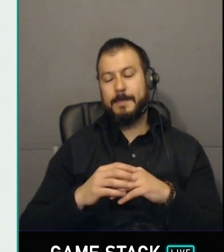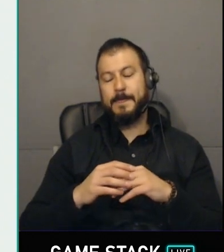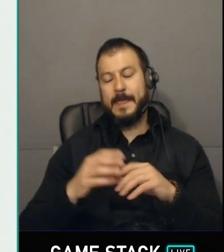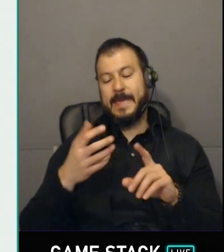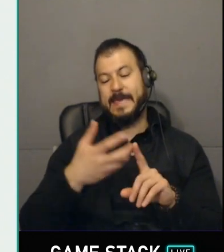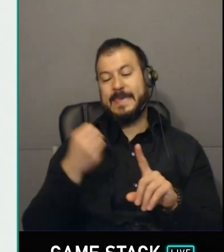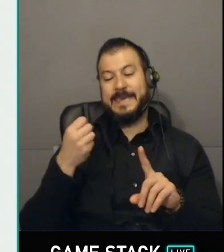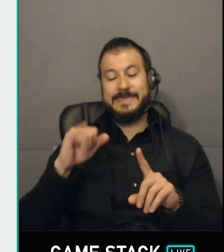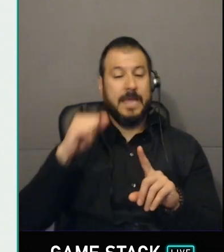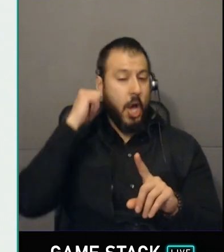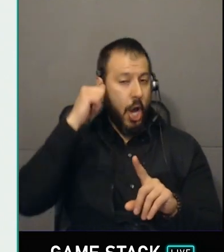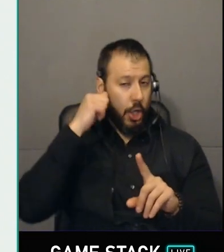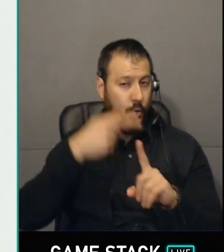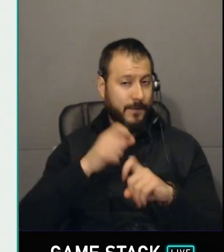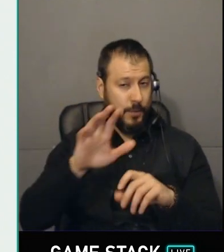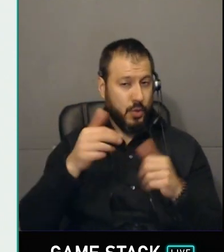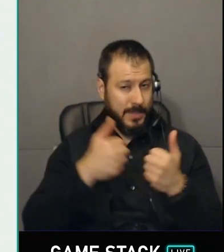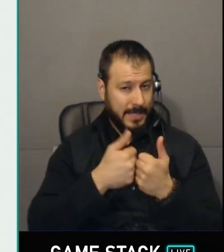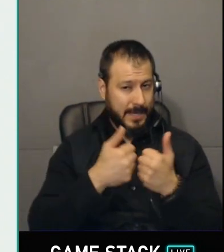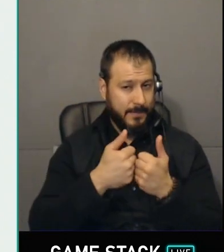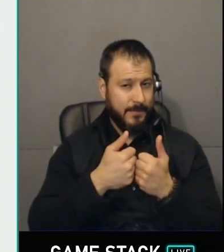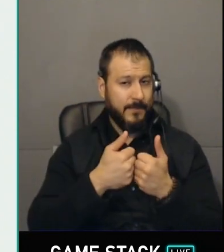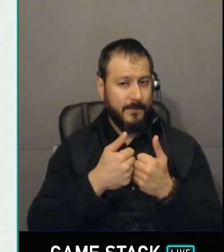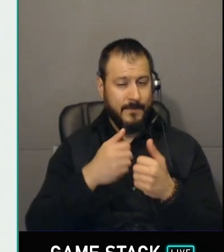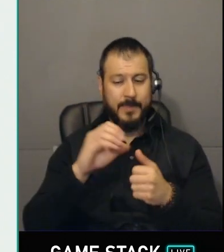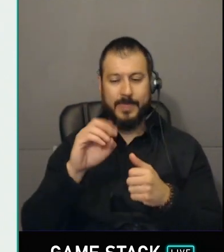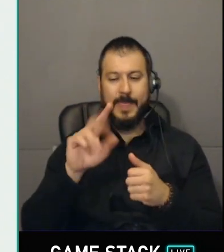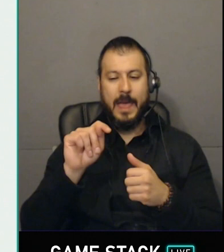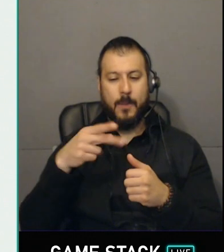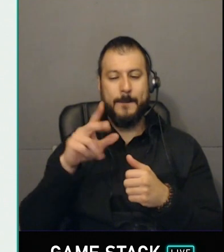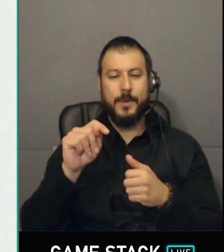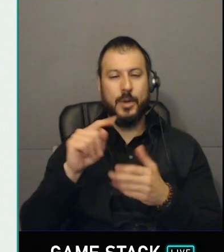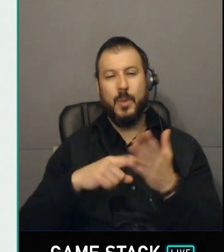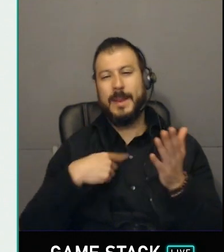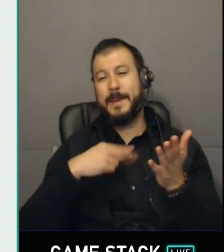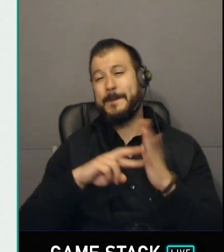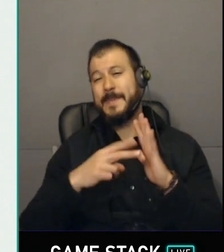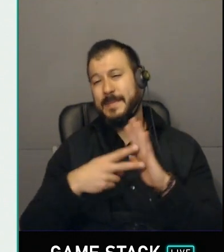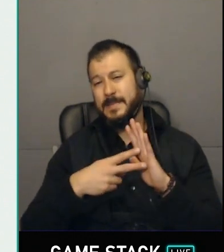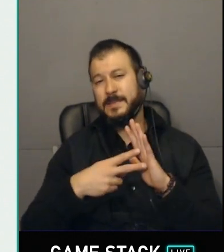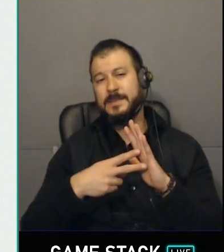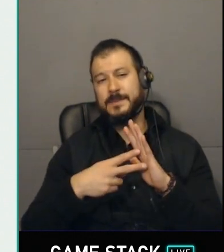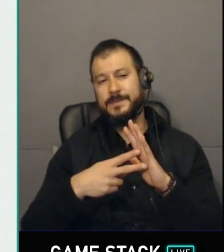from their audio output format. And what I mean by this is, that